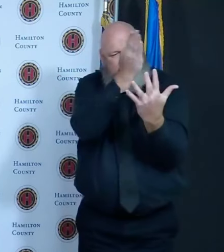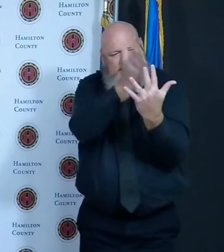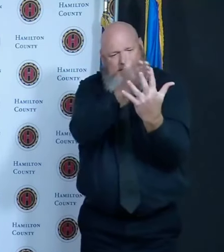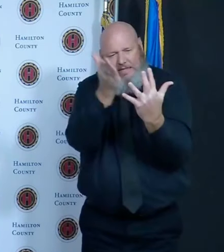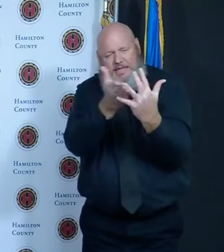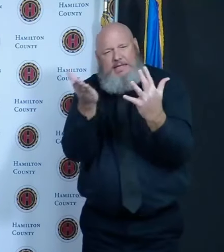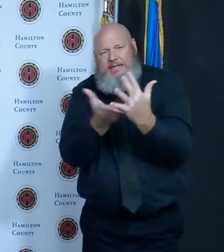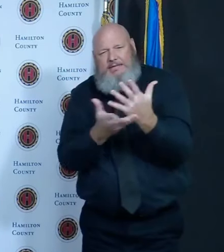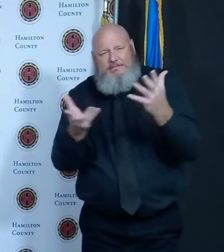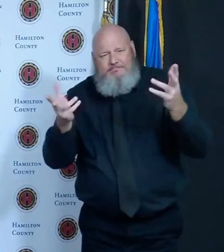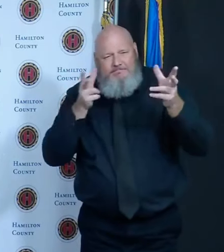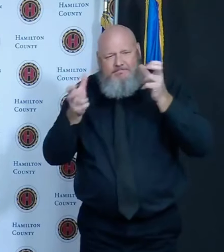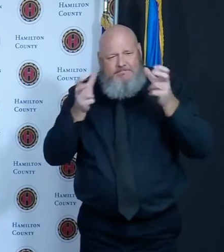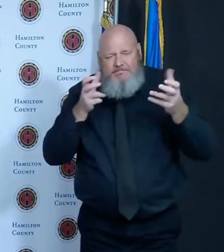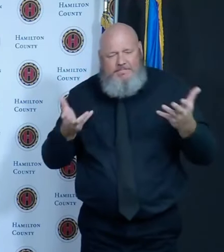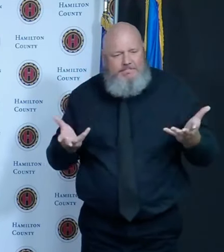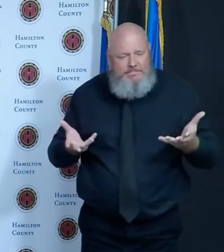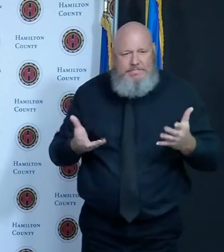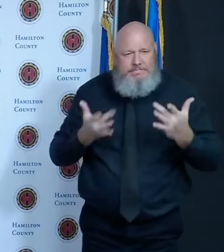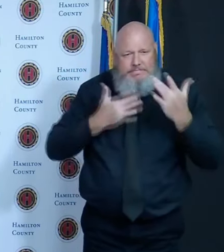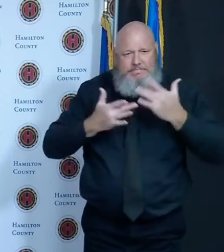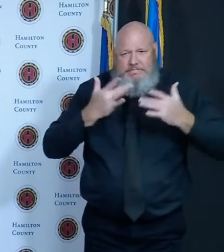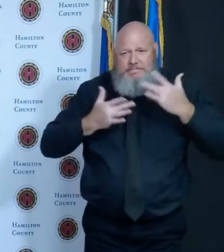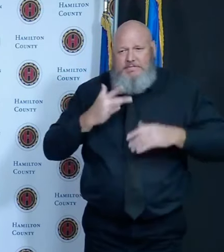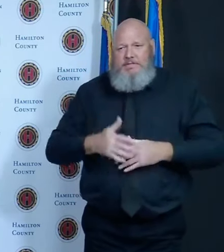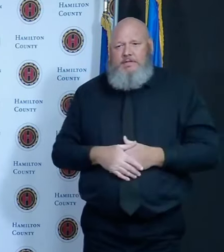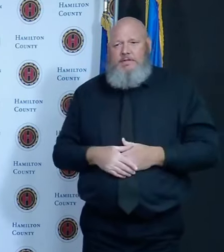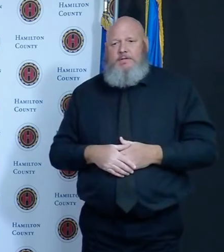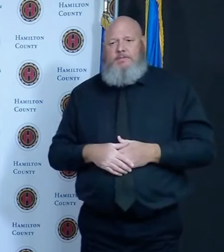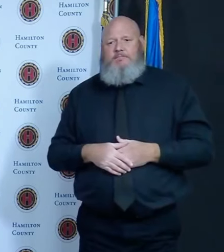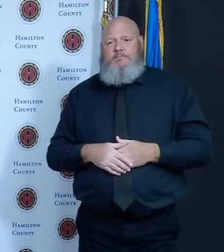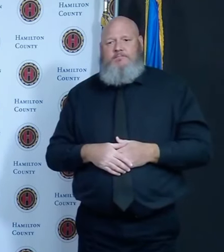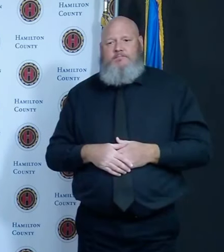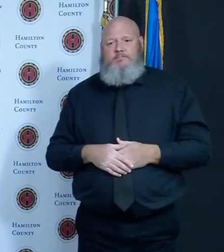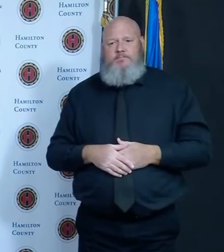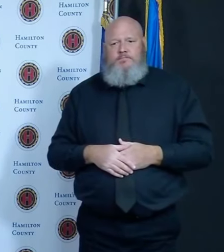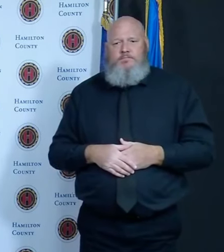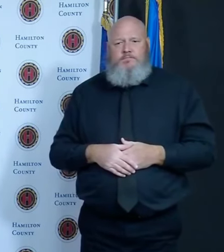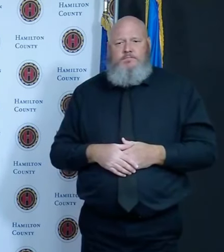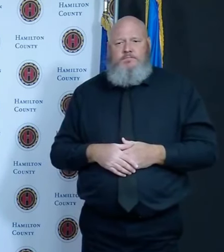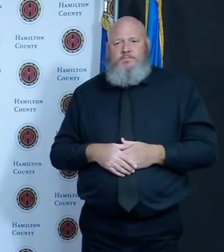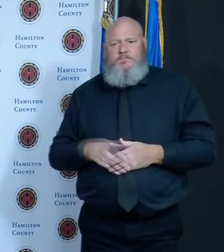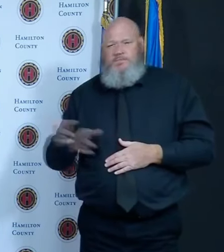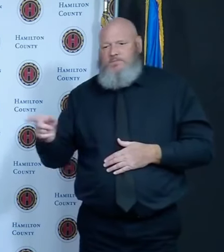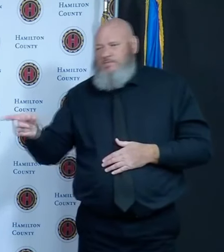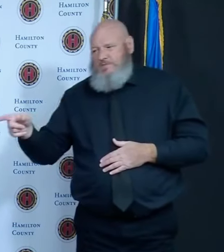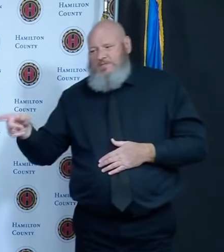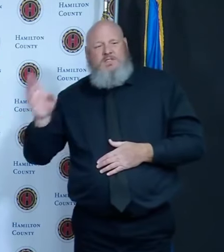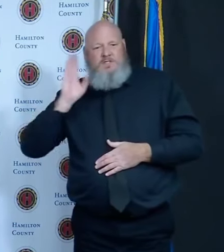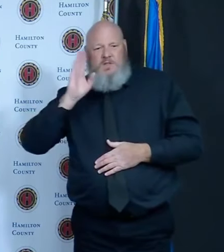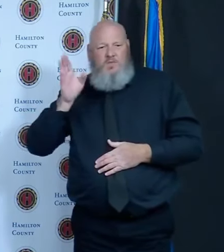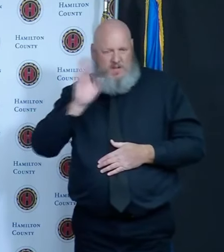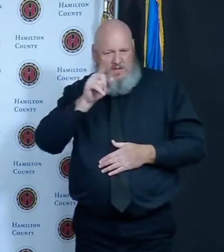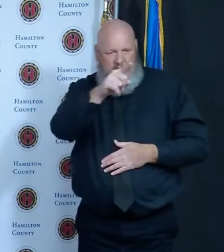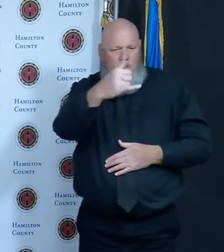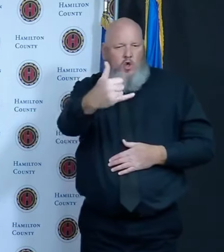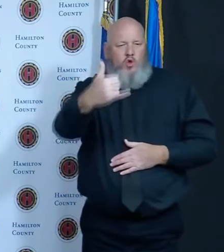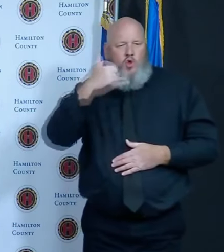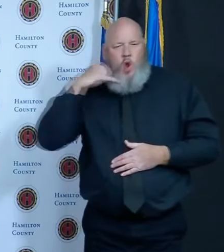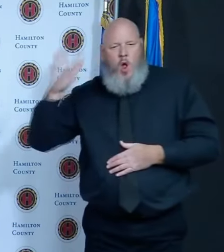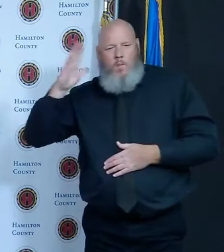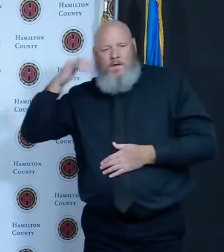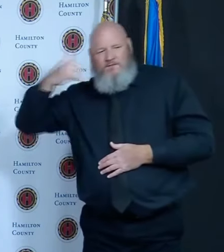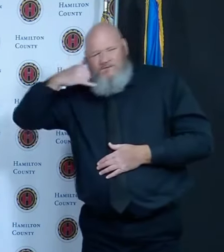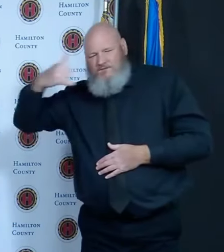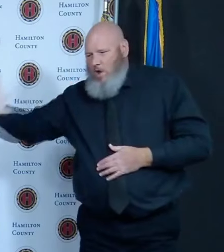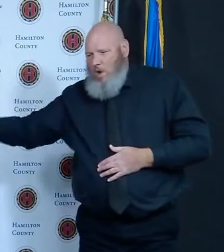we're gonna call you and I can literally hold the phone to the mic and see how my